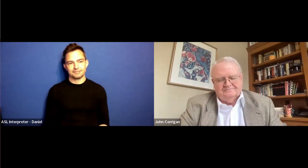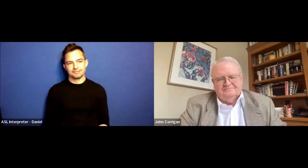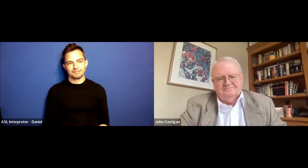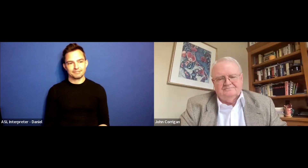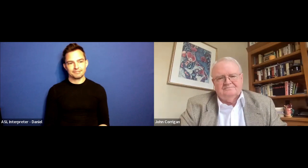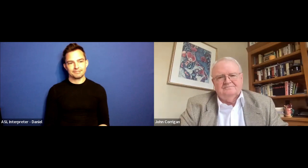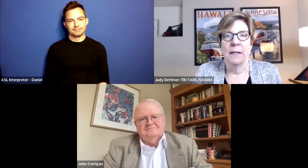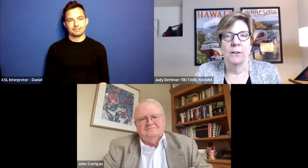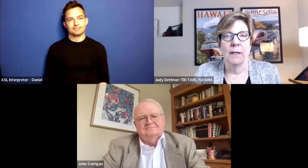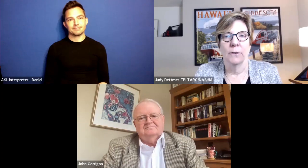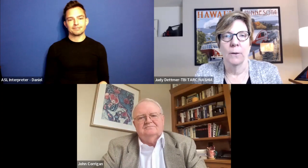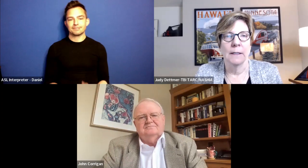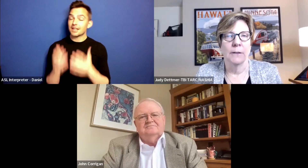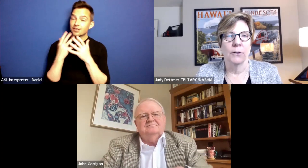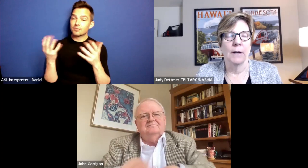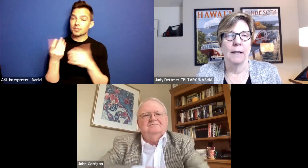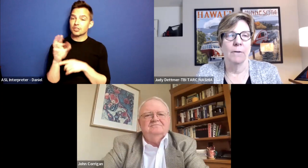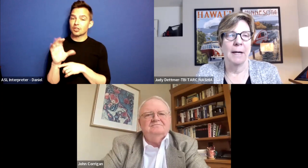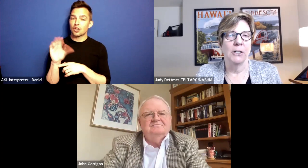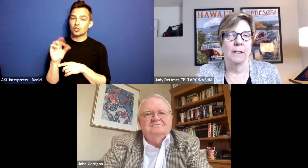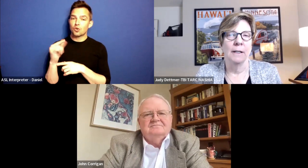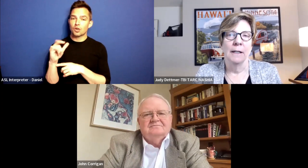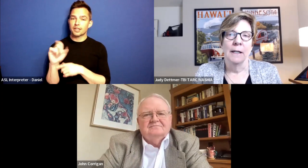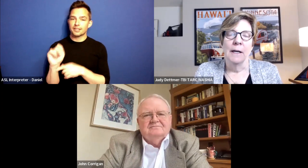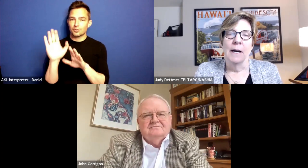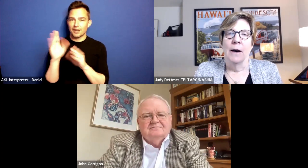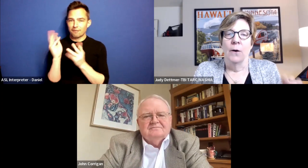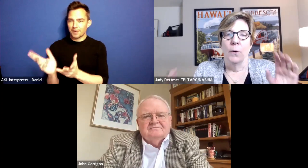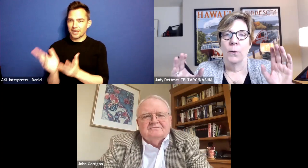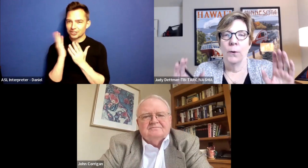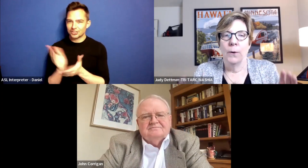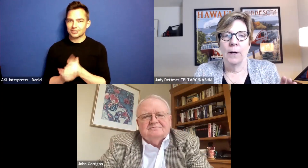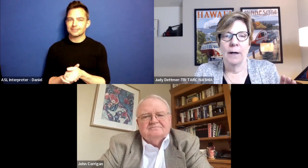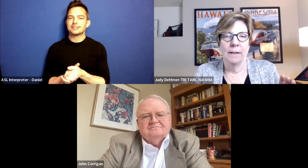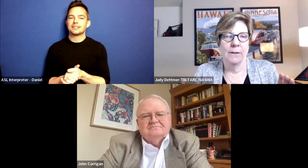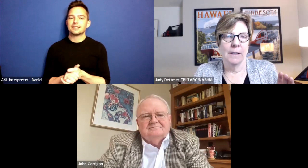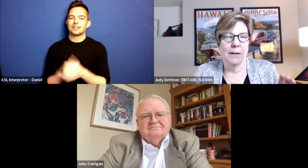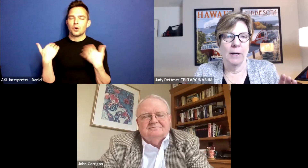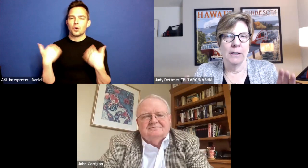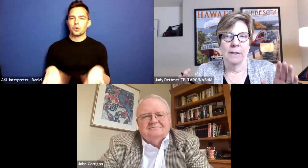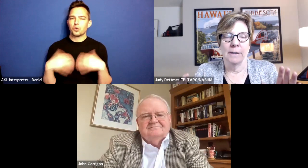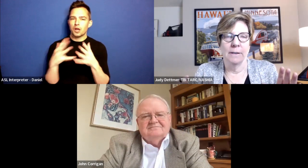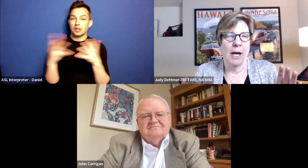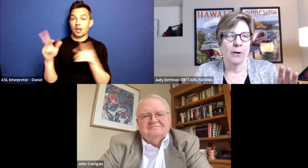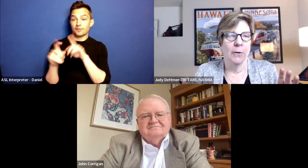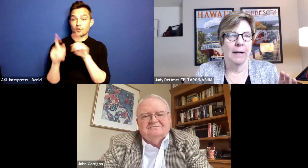Judy Dettmer: Thank you so much Dr. Corrigan. Such great information pool. There's a lot of questions and chatter going